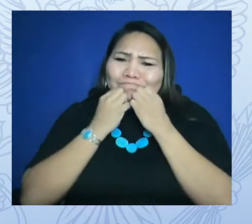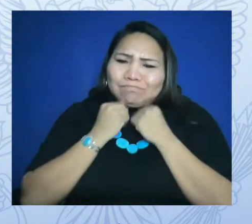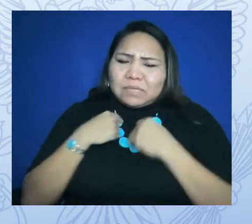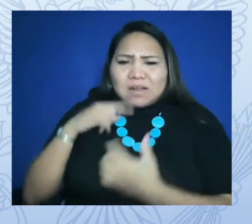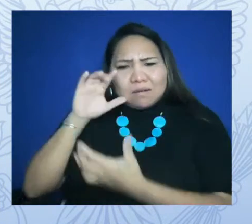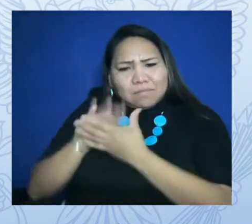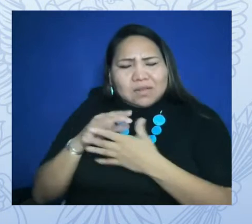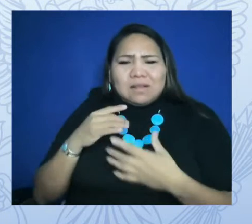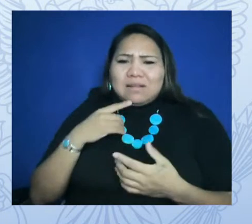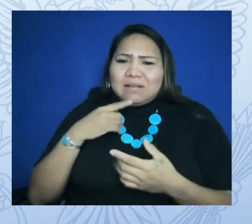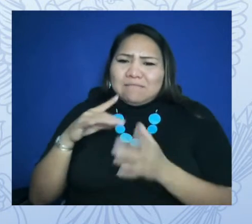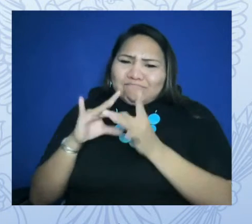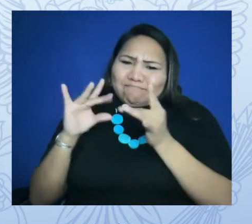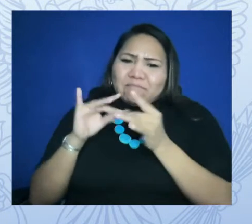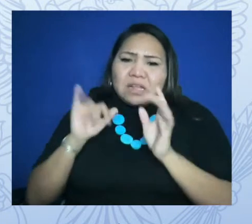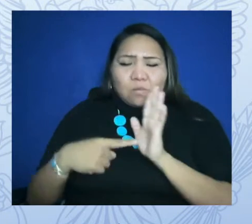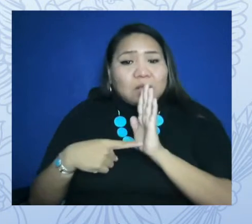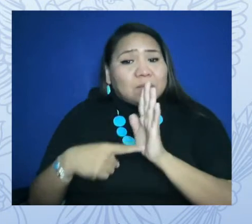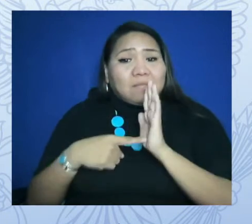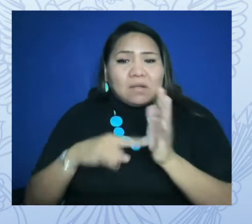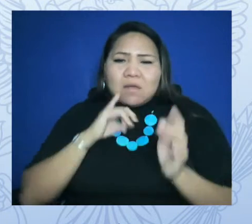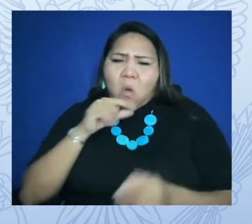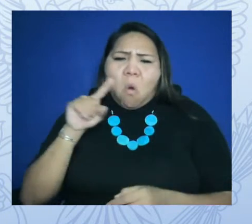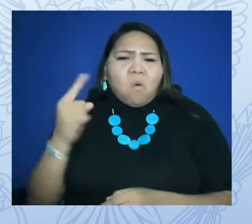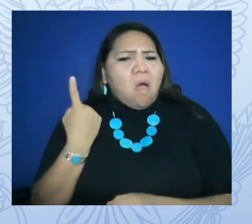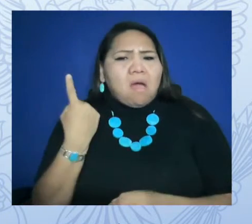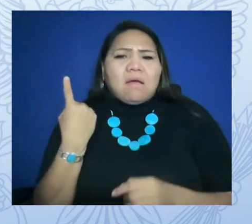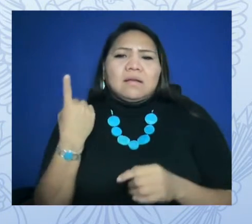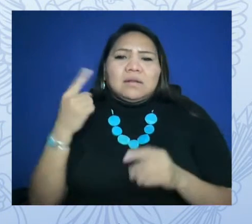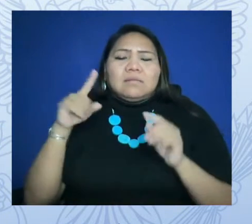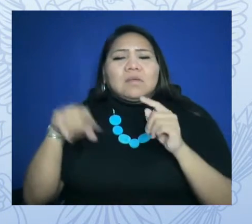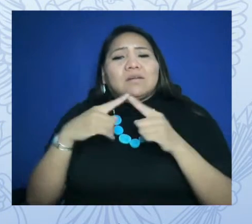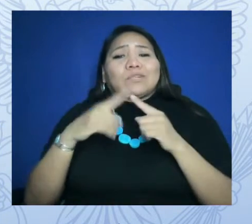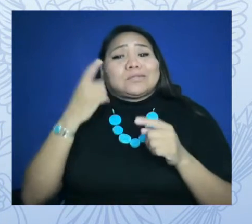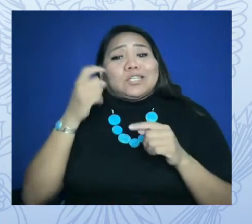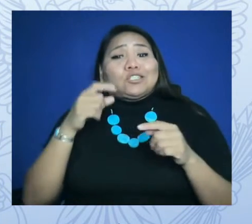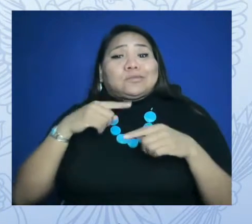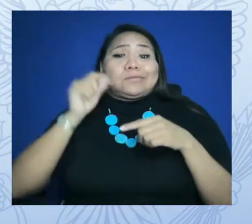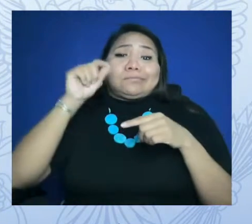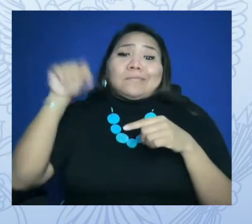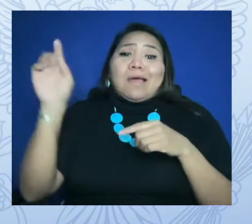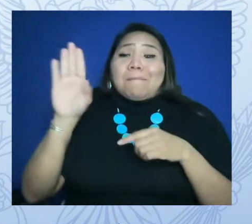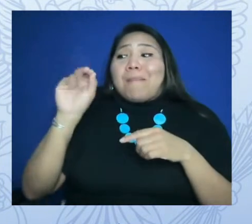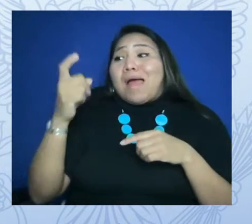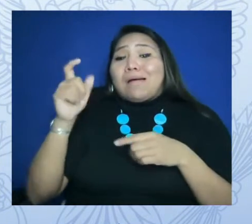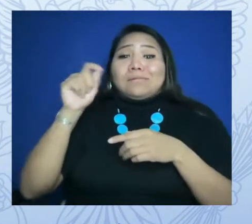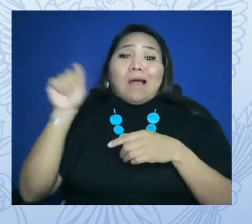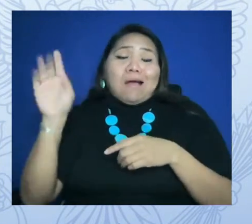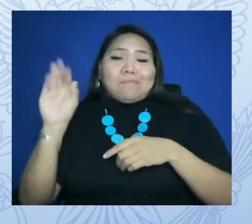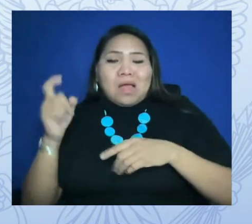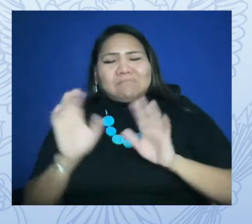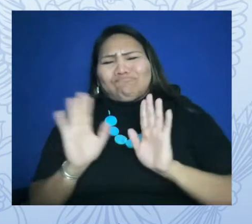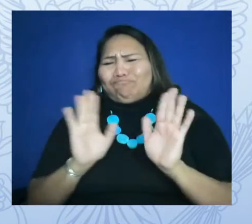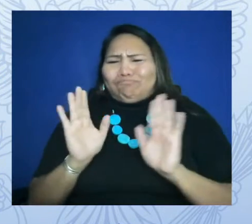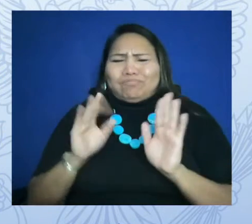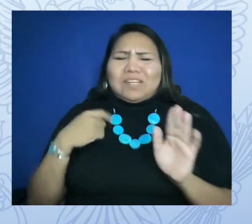isn't always about checking a box, but about lifting up the voices that we all need to hear